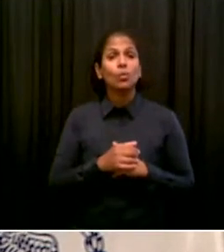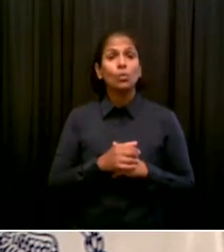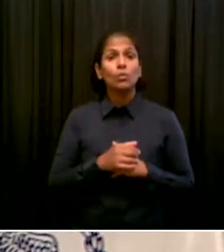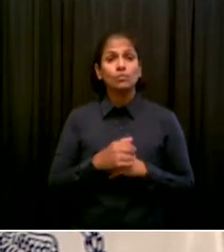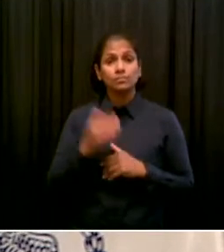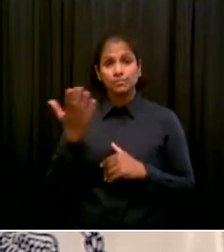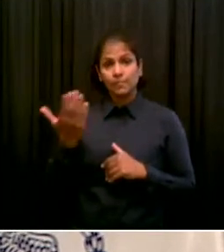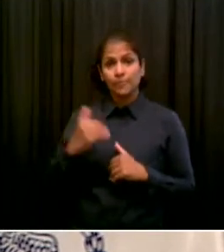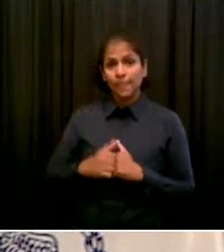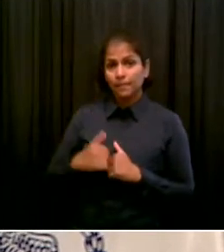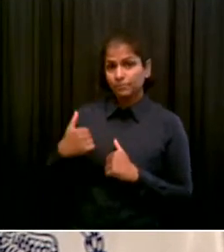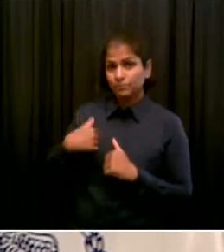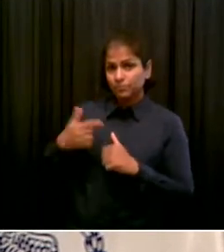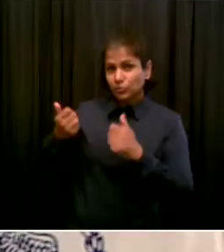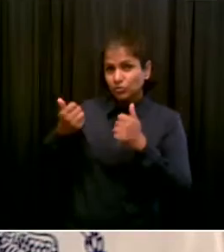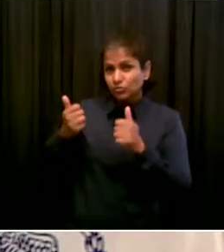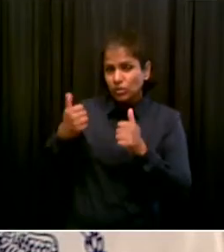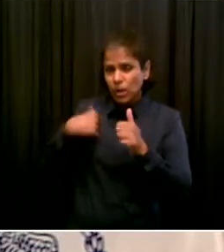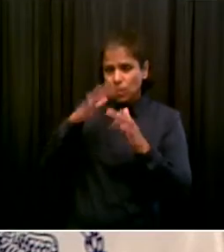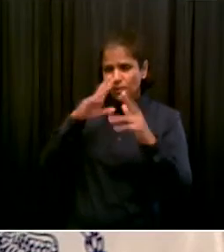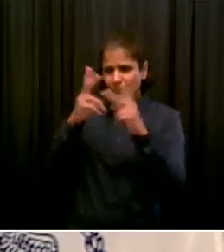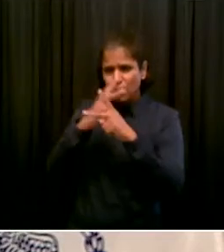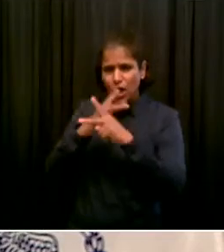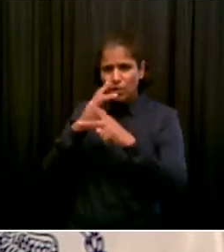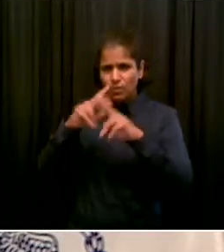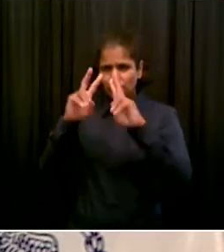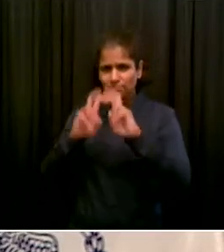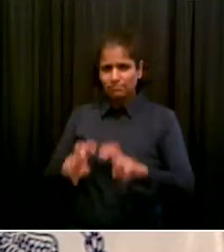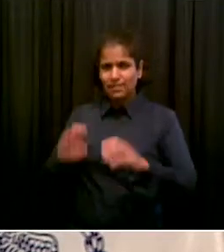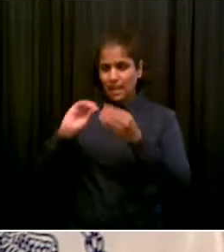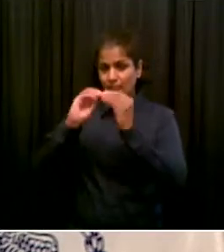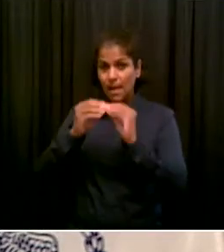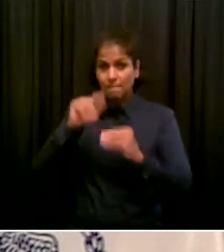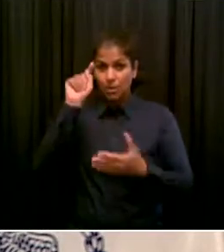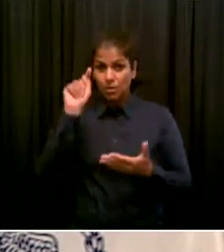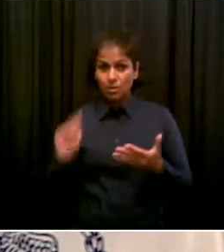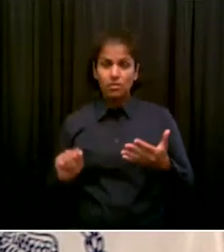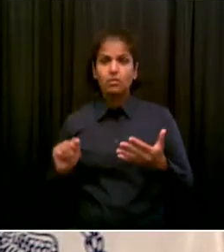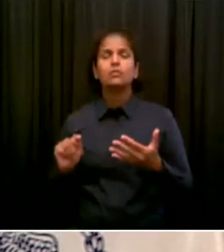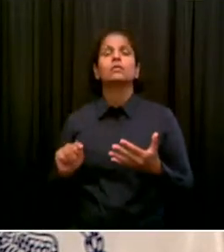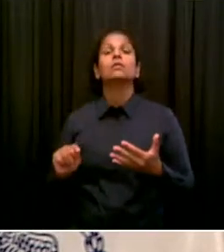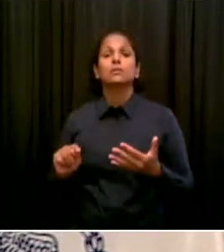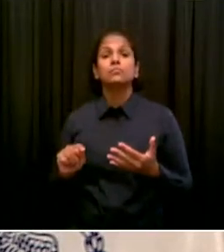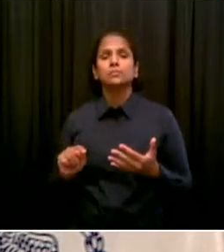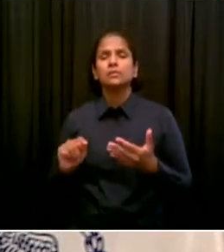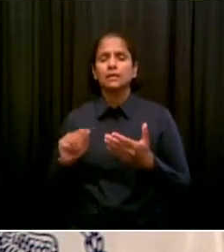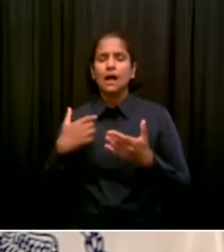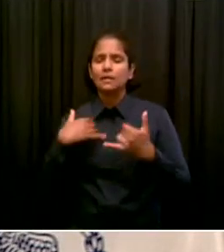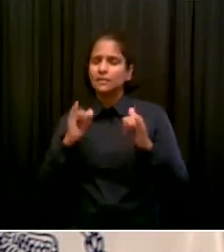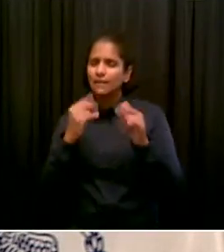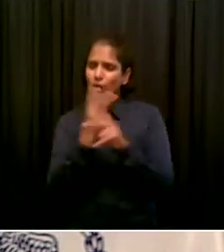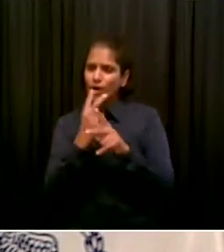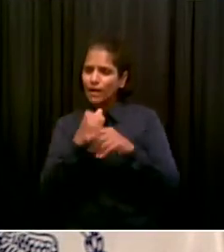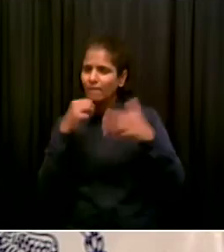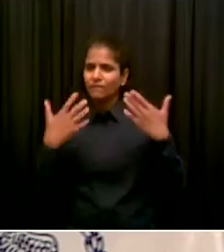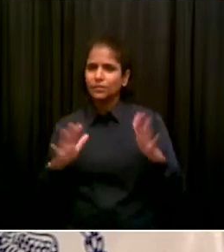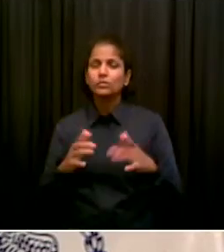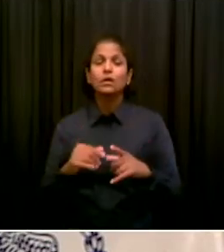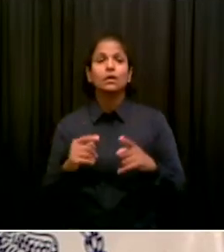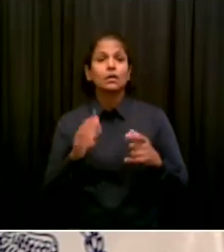NUMBERS WE CAN WHAT BASE WE ARE